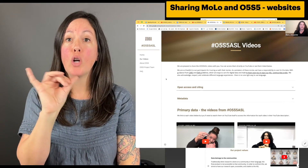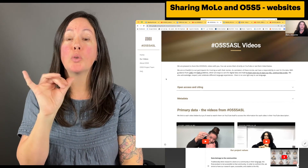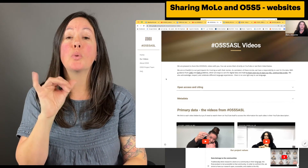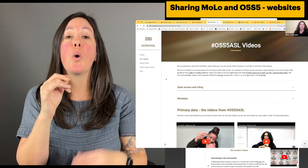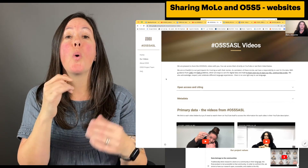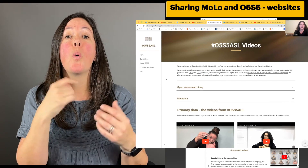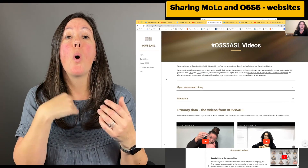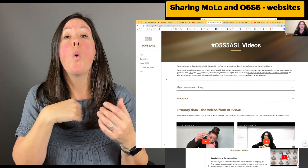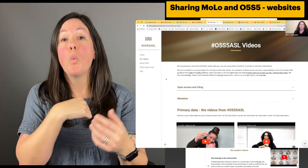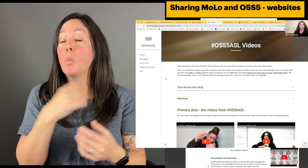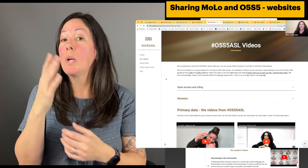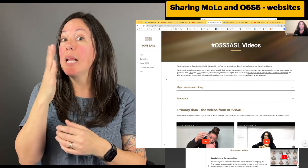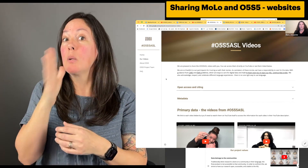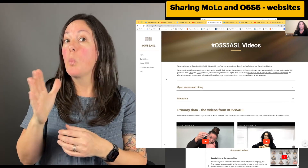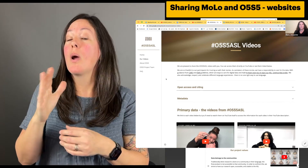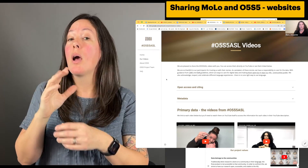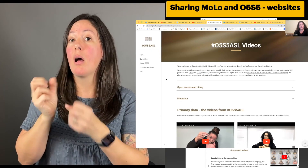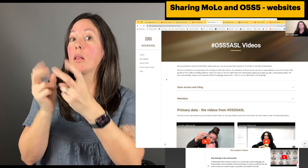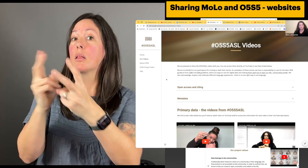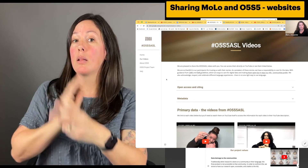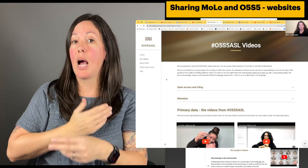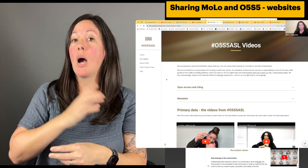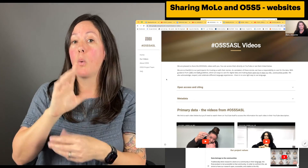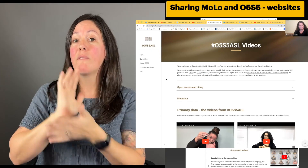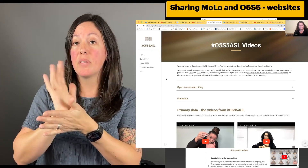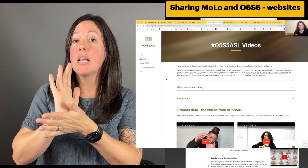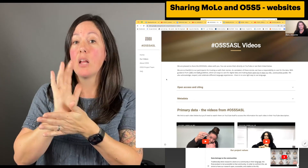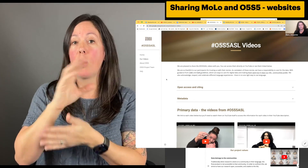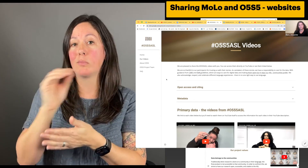ways so we have those